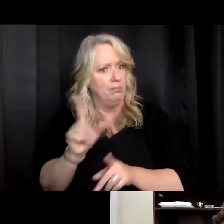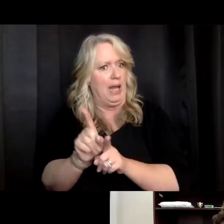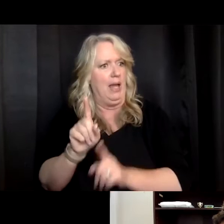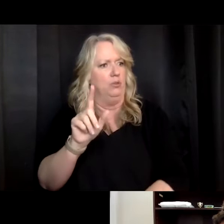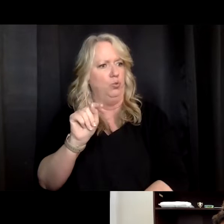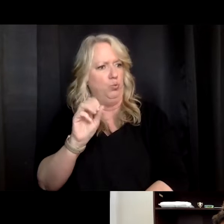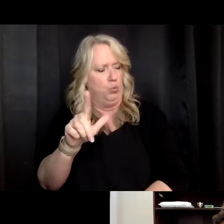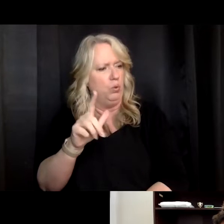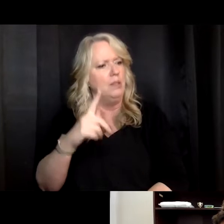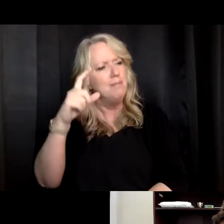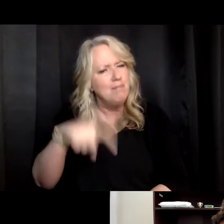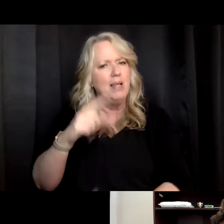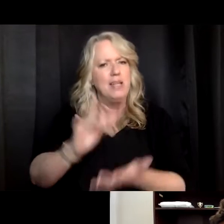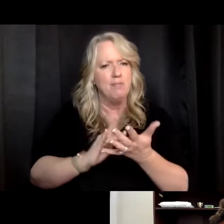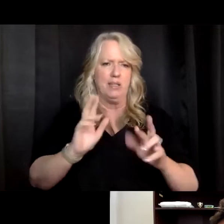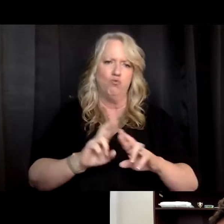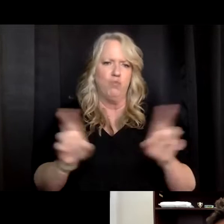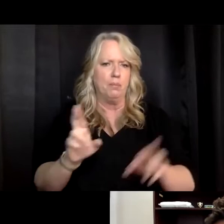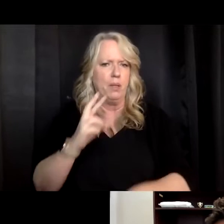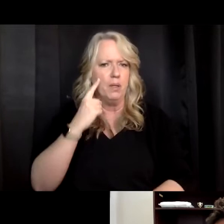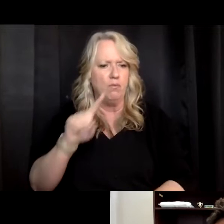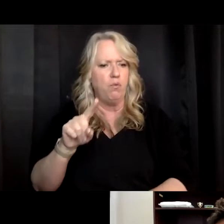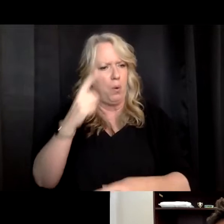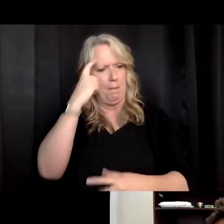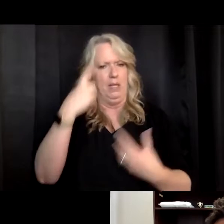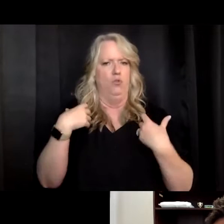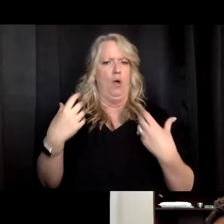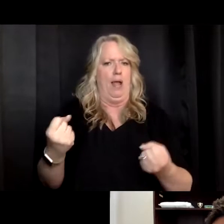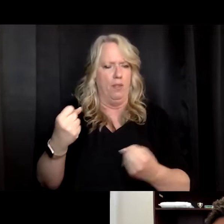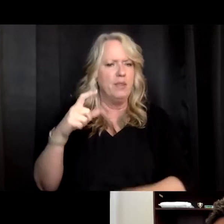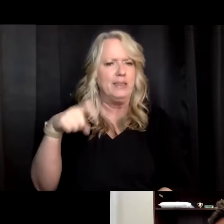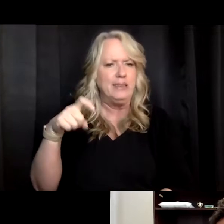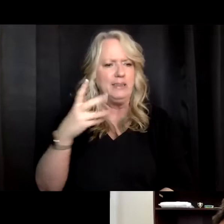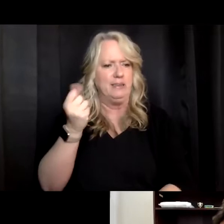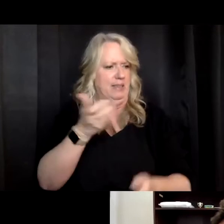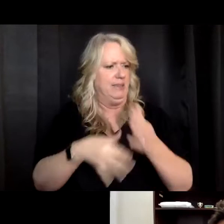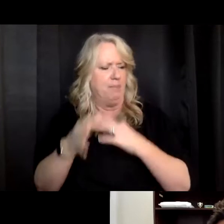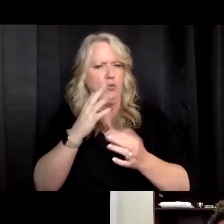WHEN THINKING MEDICATIONS, ROB, TALKING ABOUT, USING THEM AS A TOOL. YOU DO NEED TO HAVE MEDS READILY